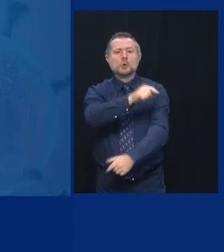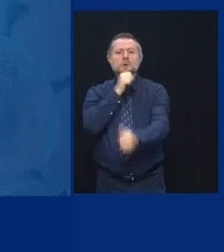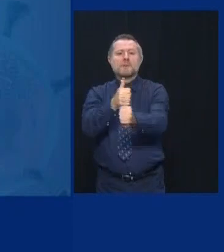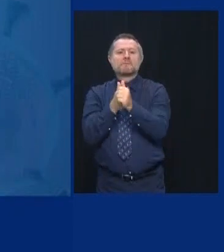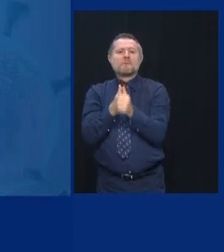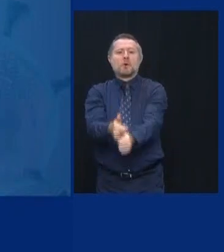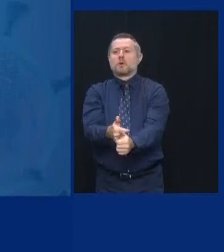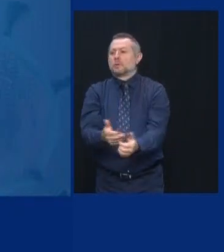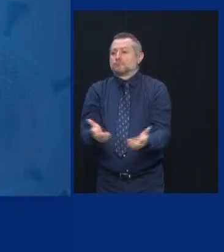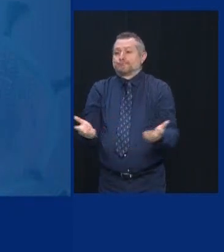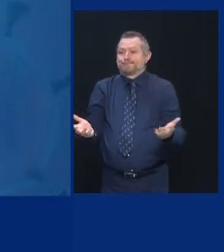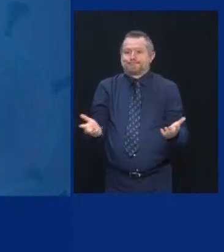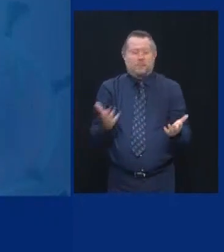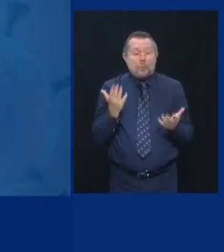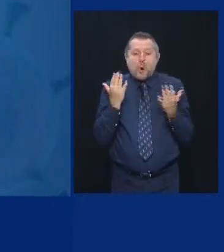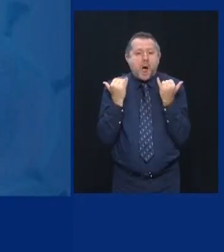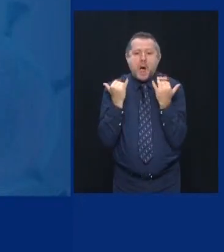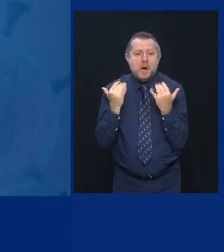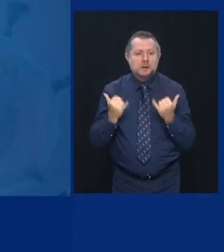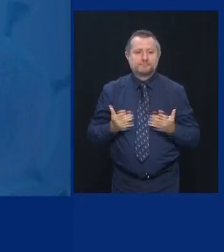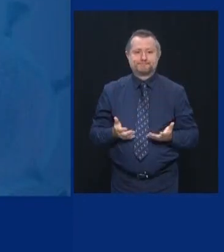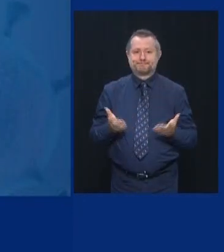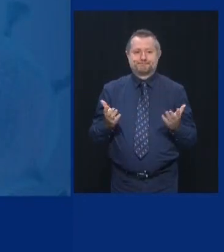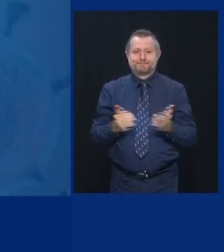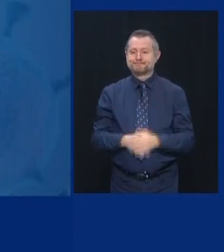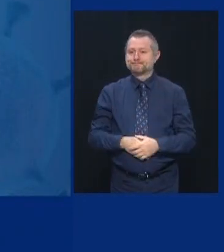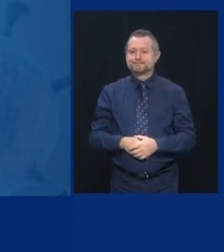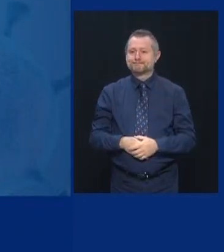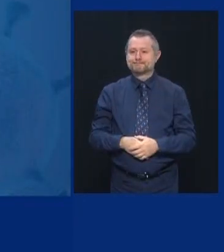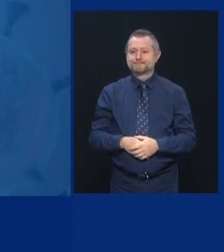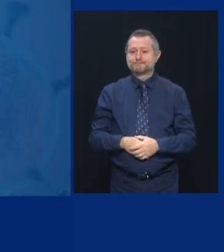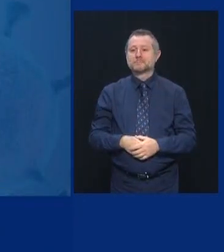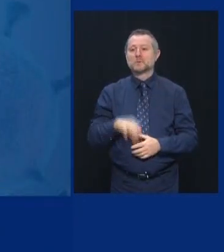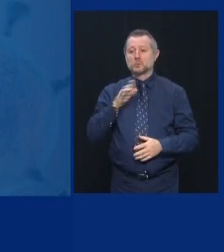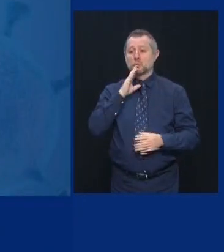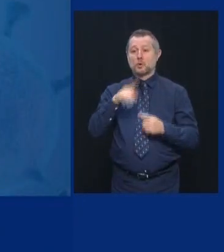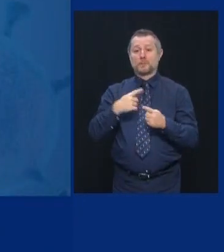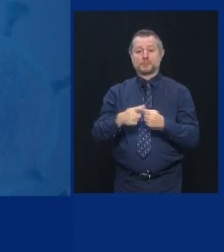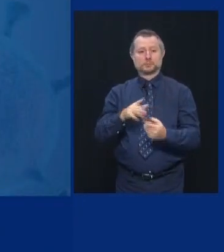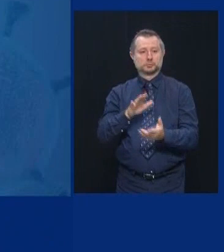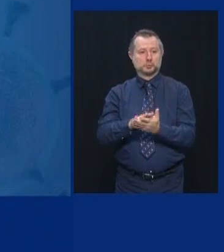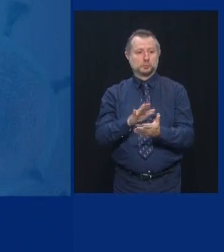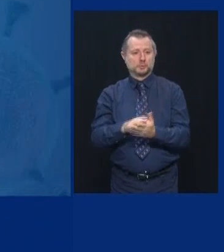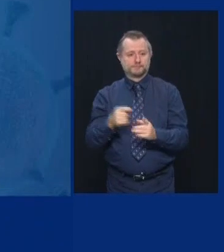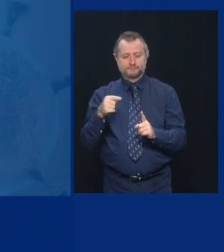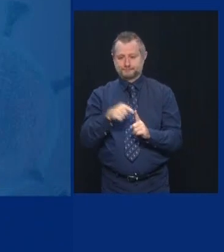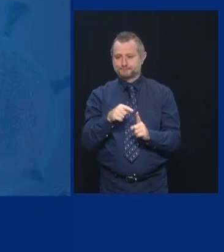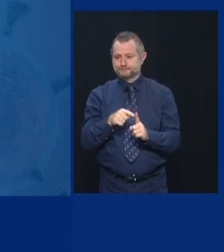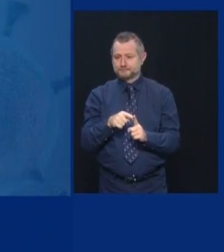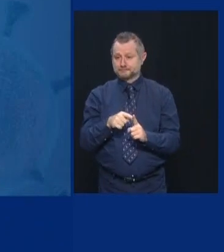PLACE NOW. HOW IS IT INCREASING? BECAUSE PEOPLE ARE NOT FOLLOWING